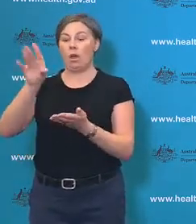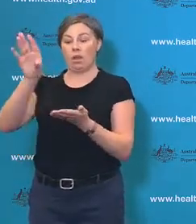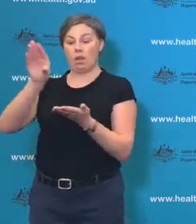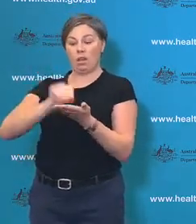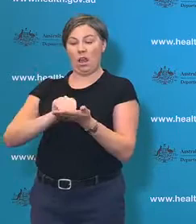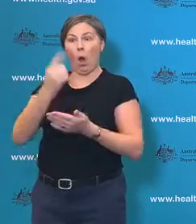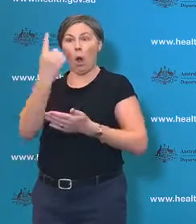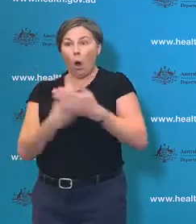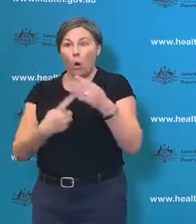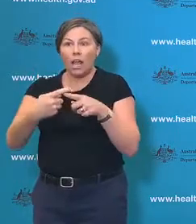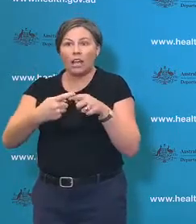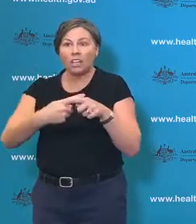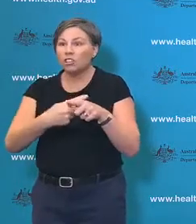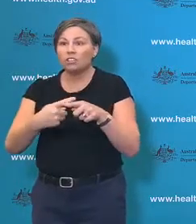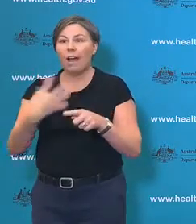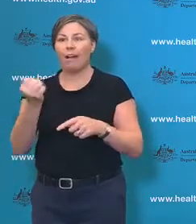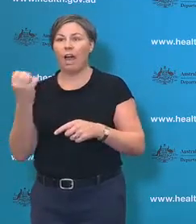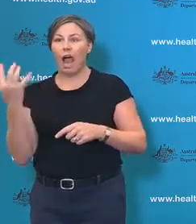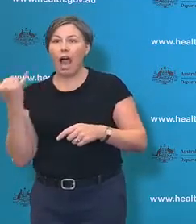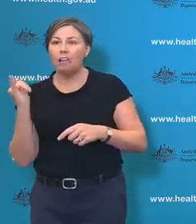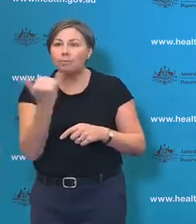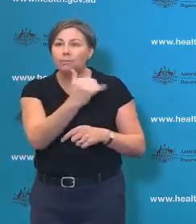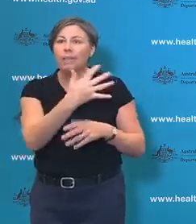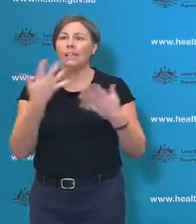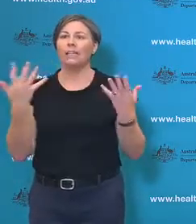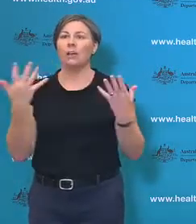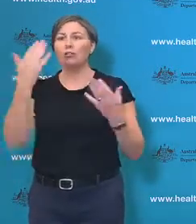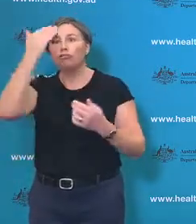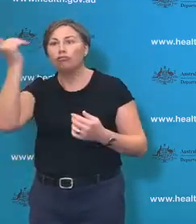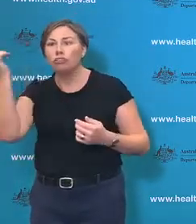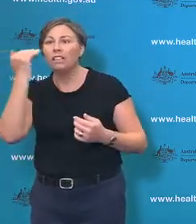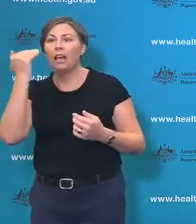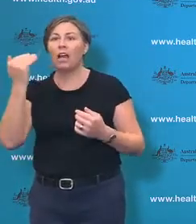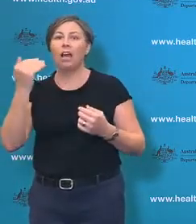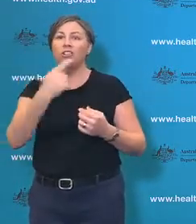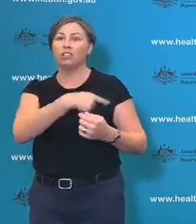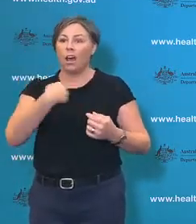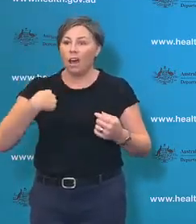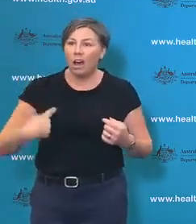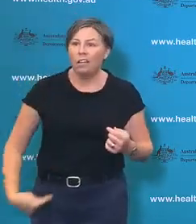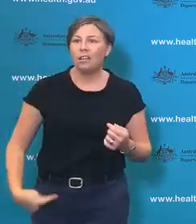been released in Arabic, Vietnamese, Korean, Mandarin, Cantonese. It is an